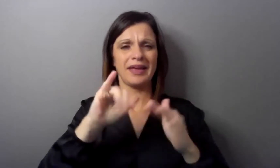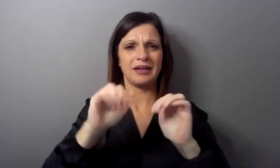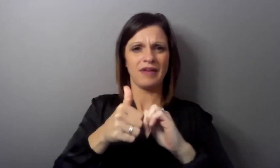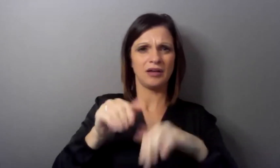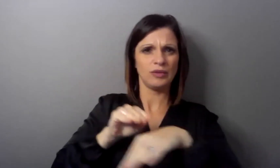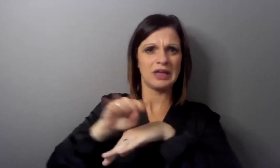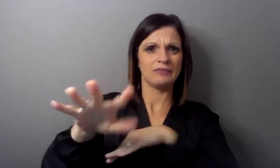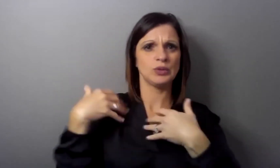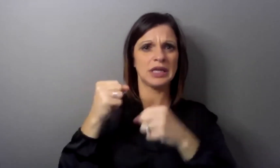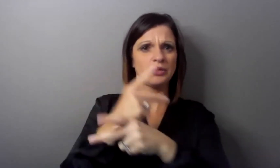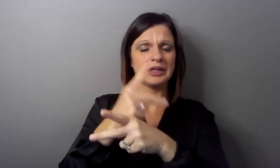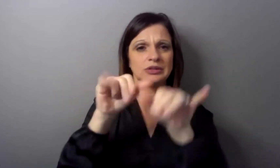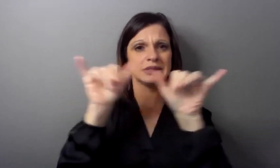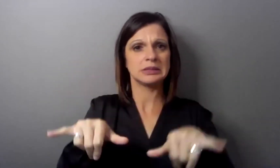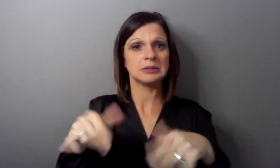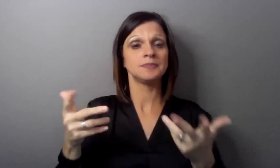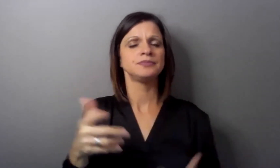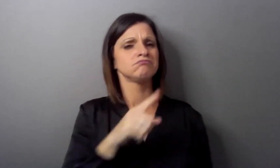Stigma is very much alive in the medical community.